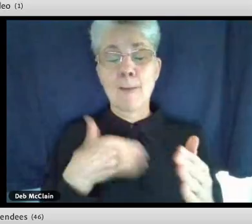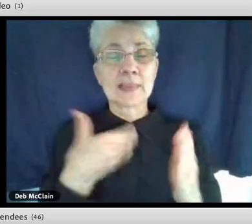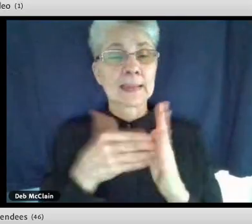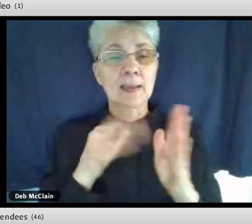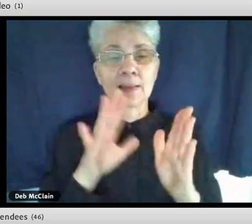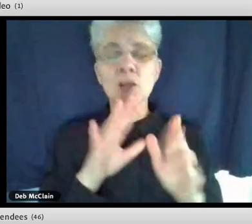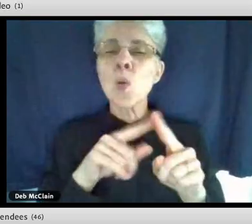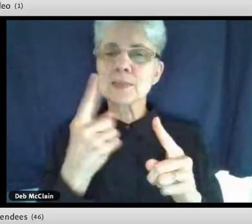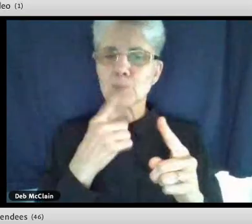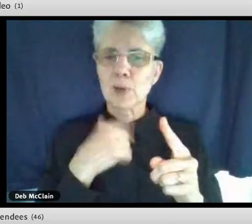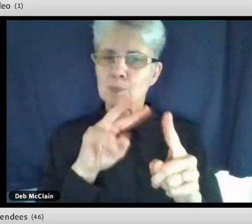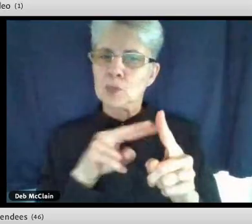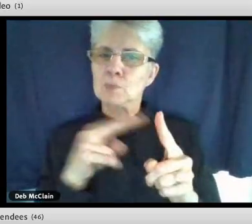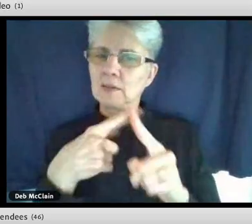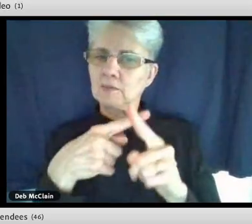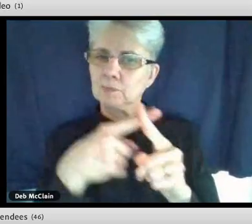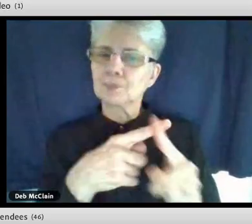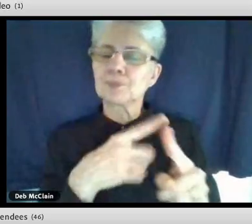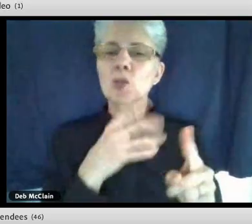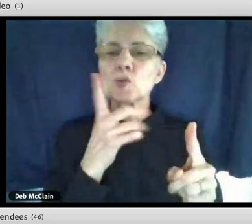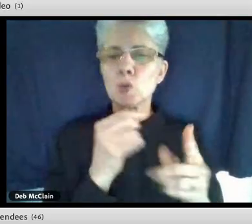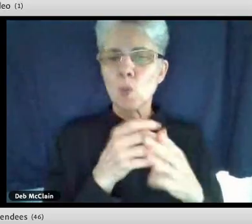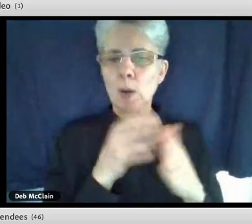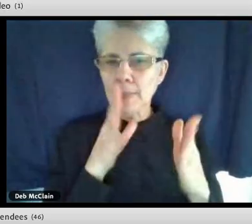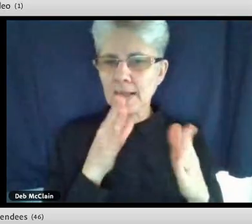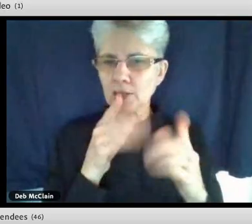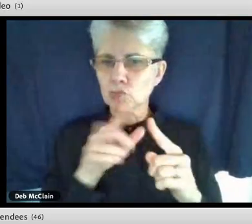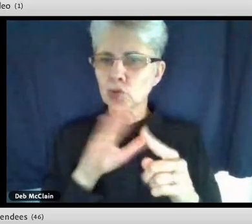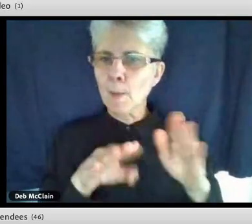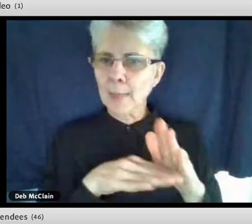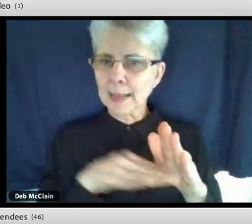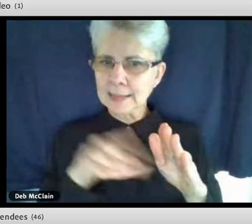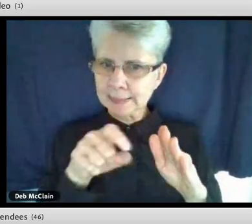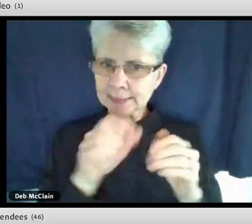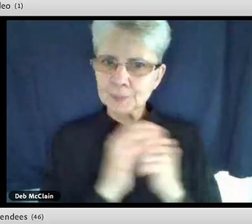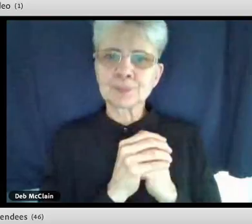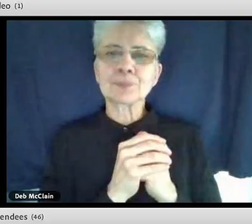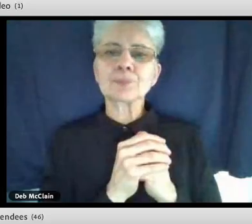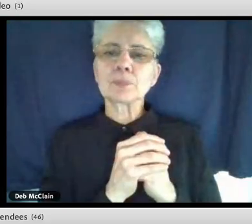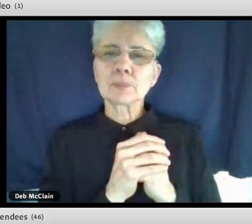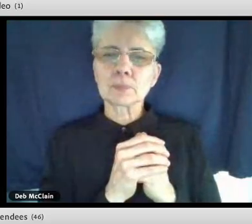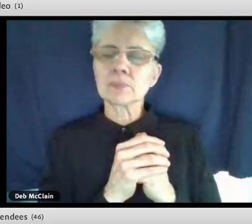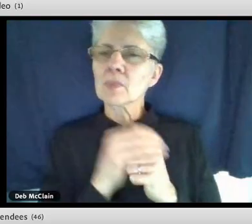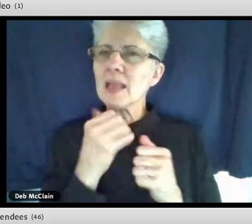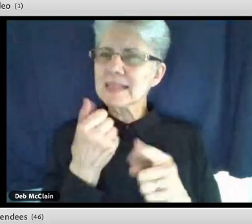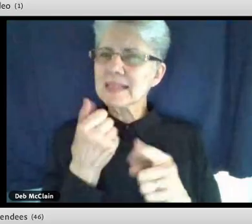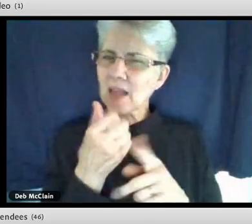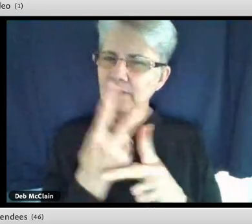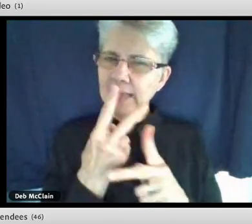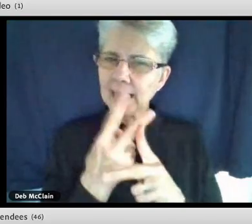You do want to pay attention to your basic needs. That means self-care, getting enough sleep, proper nutrition.